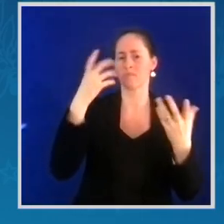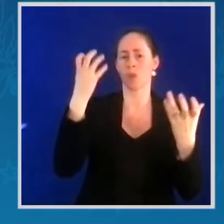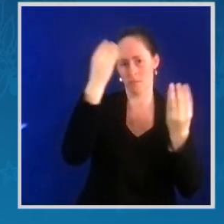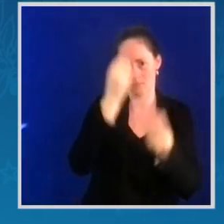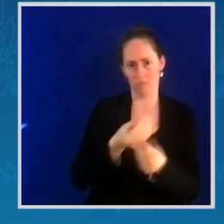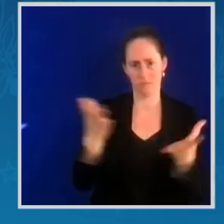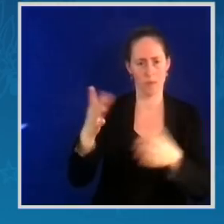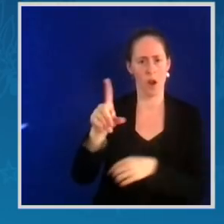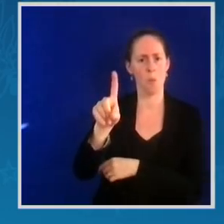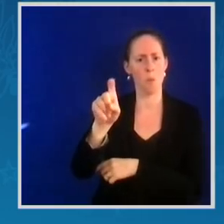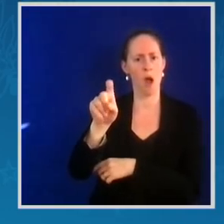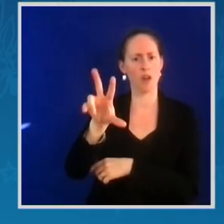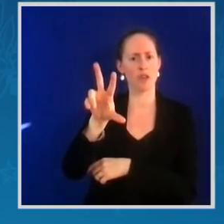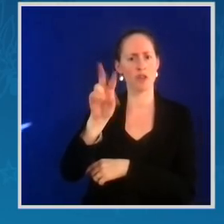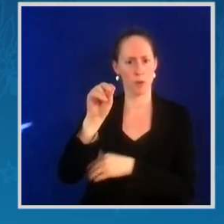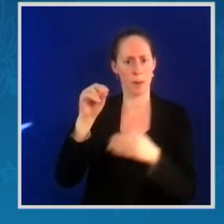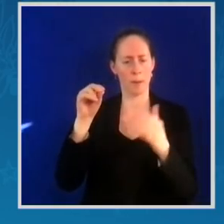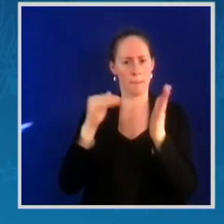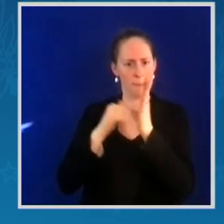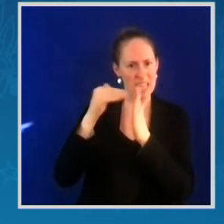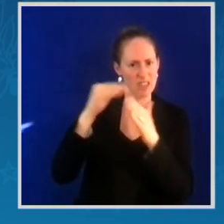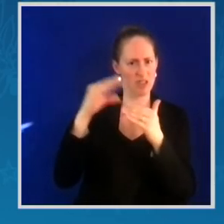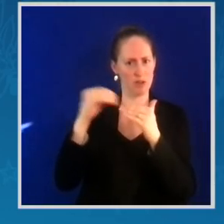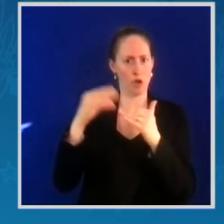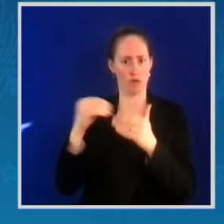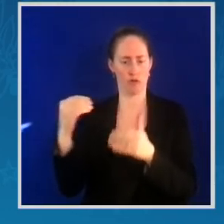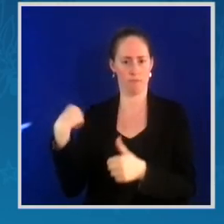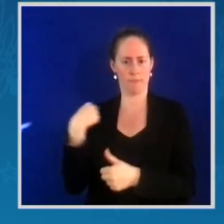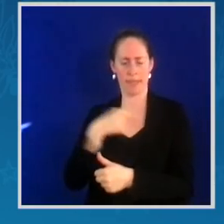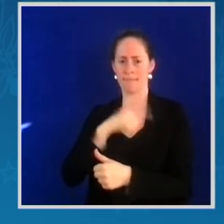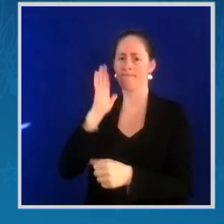that we are going to dedicate to the labor reform movement here in Mexico.